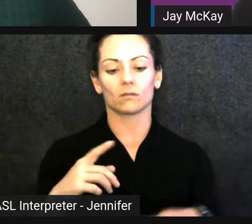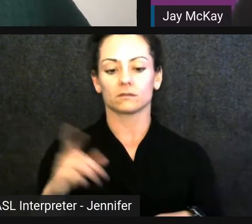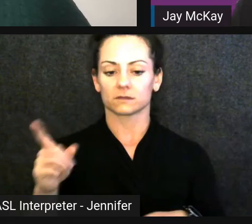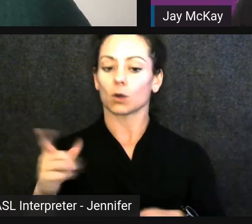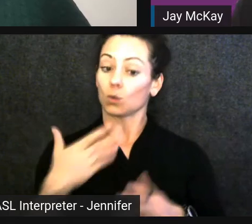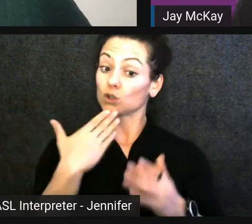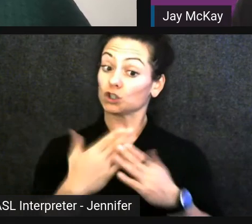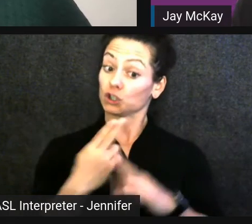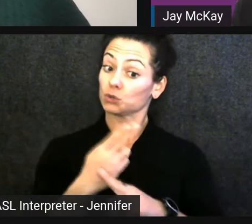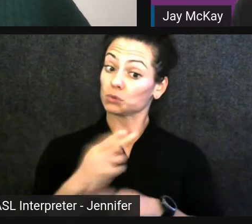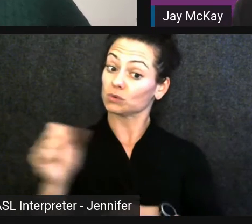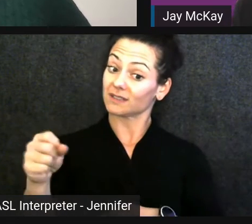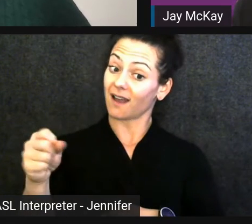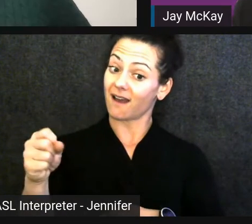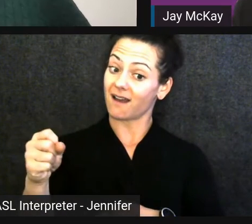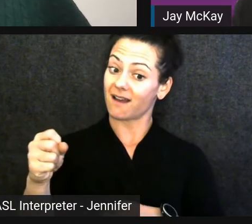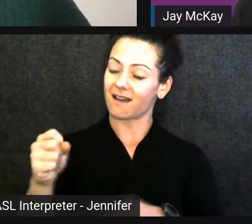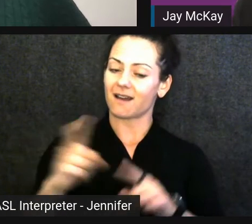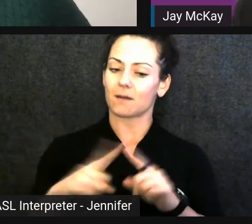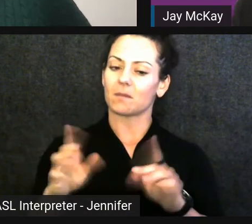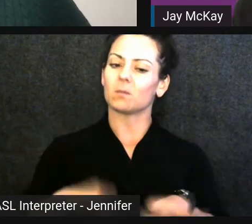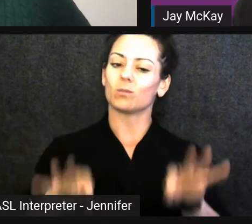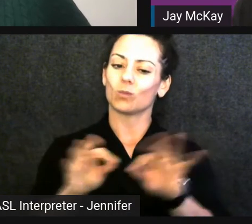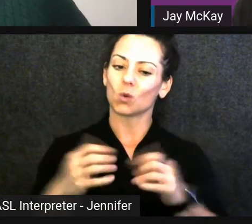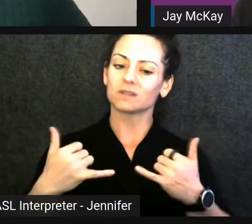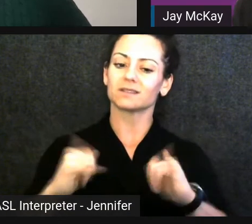It's a nice addition and it's useful.